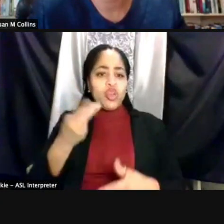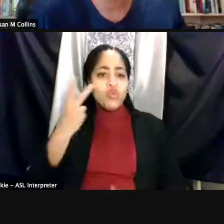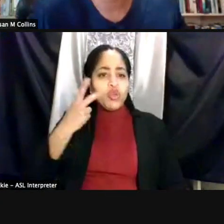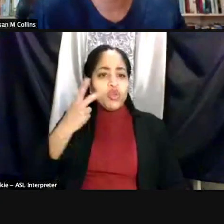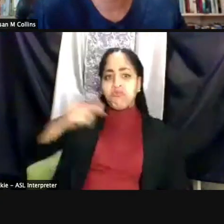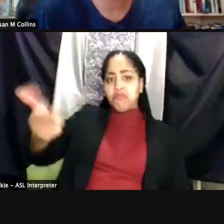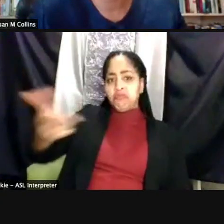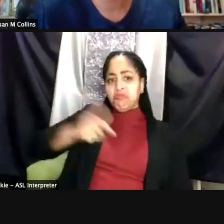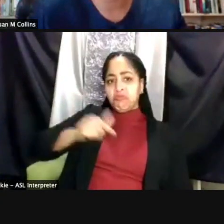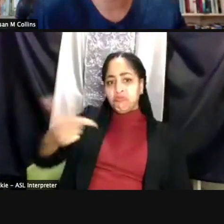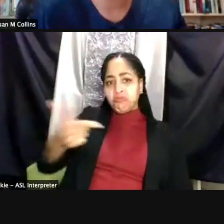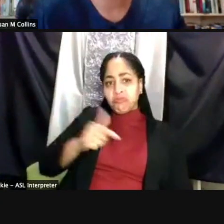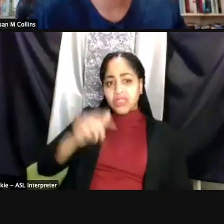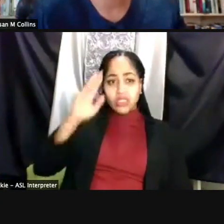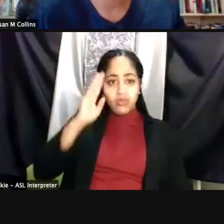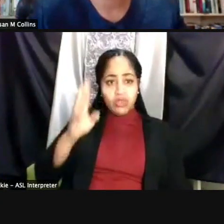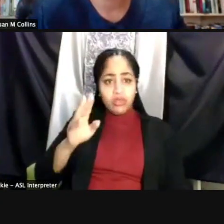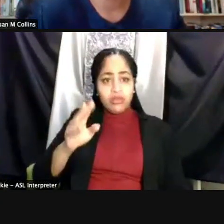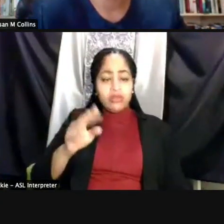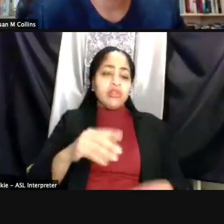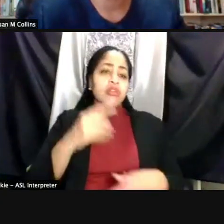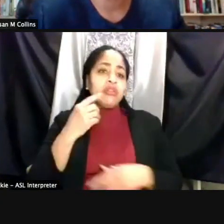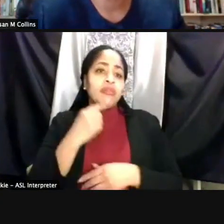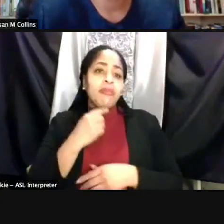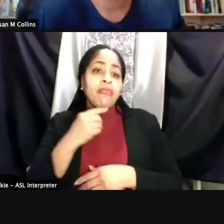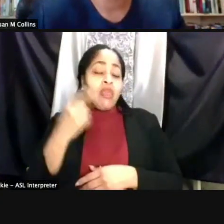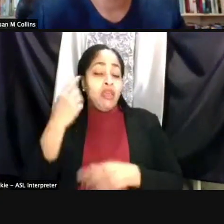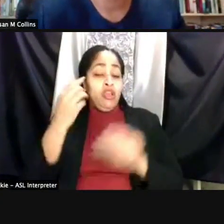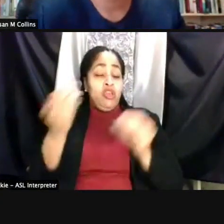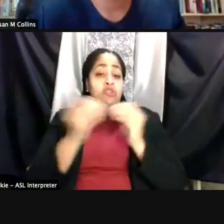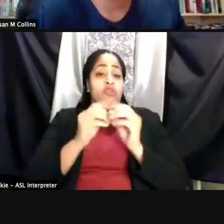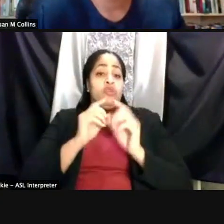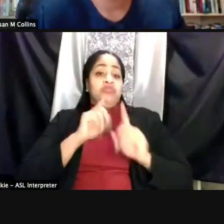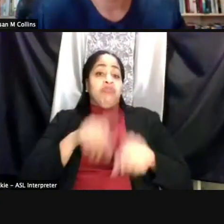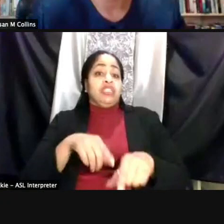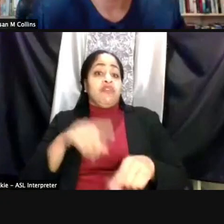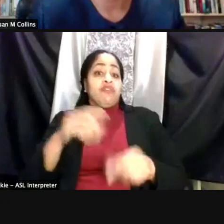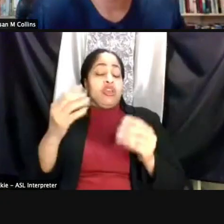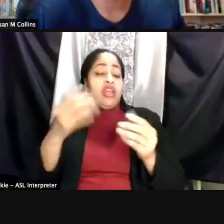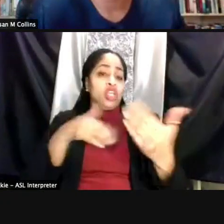at Michigan medicine. To be more responsive and address more of your questions.